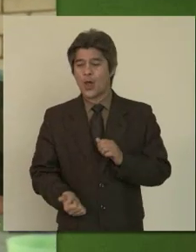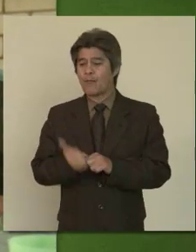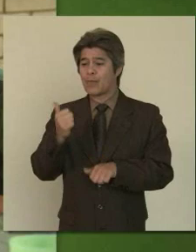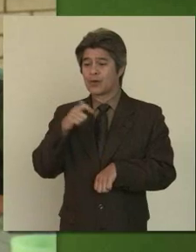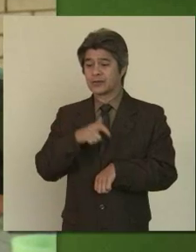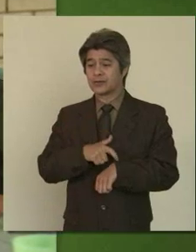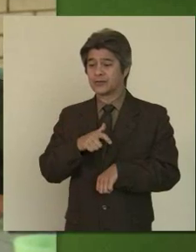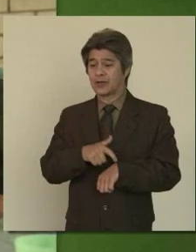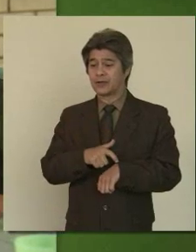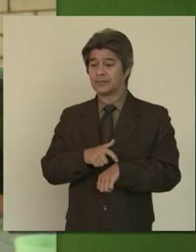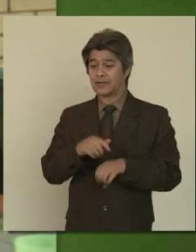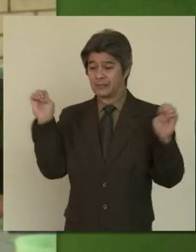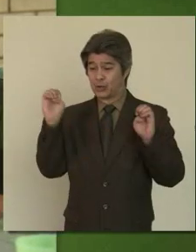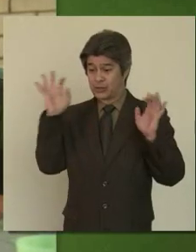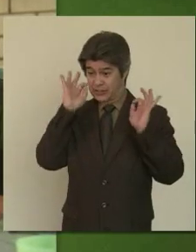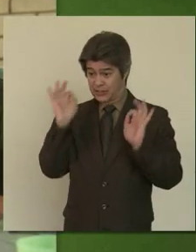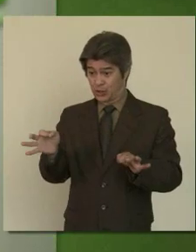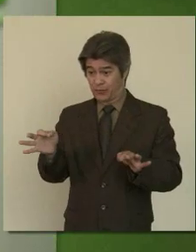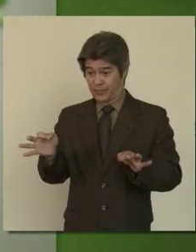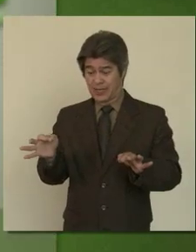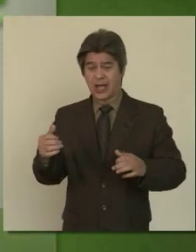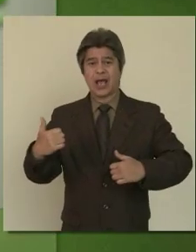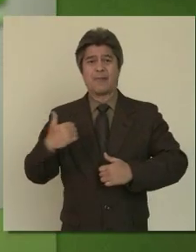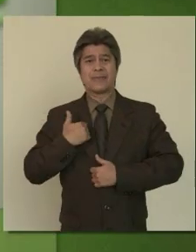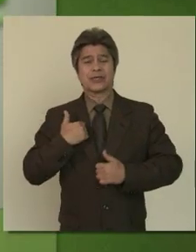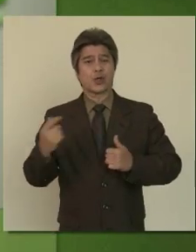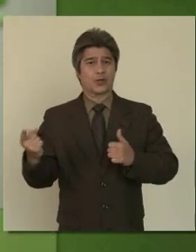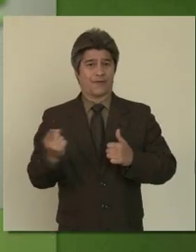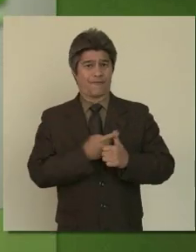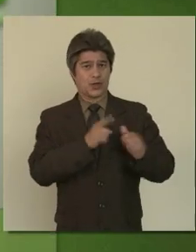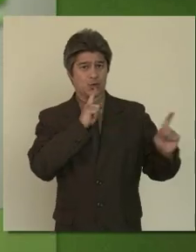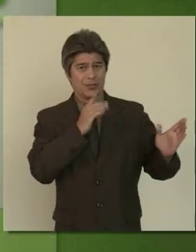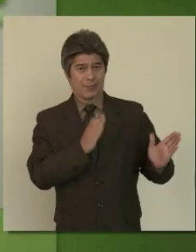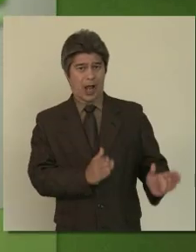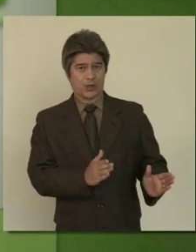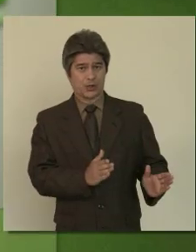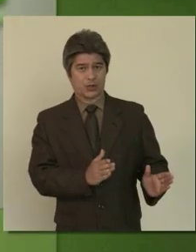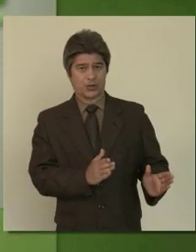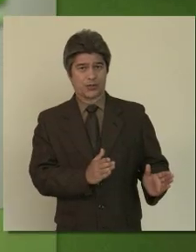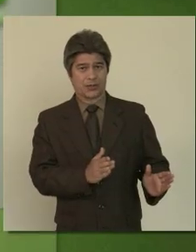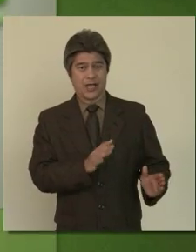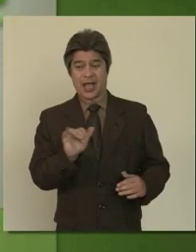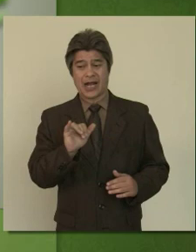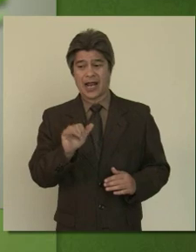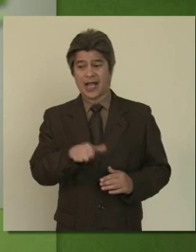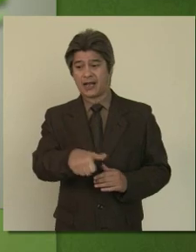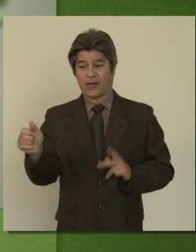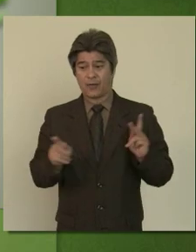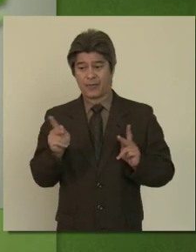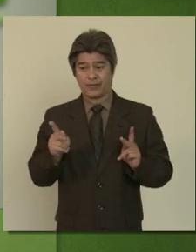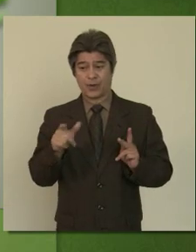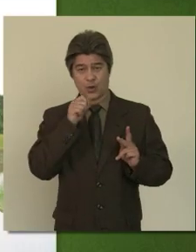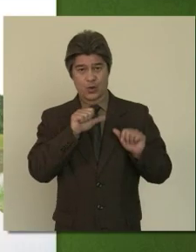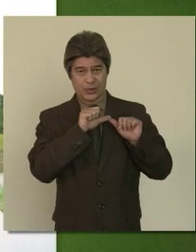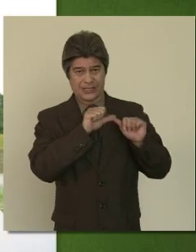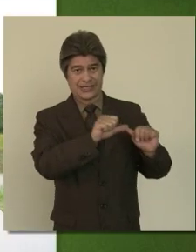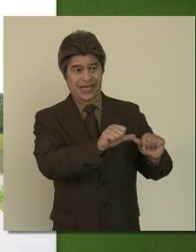In most cases, when an emergency is determined, the military is the first responders. Unlike their counterparts, who can stay in a community and support